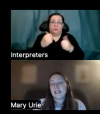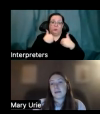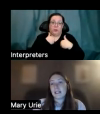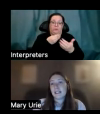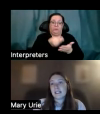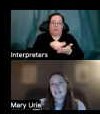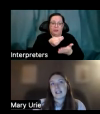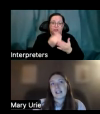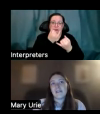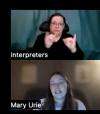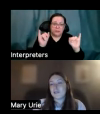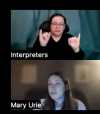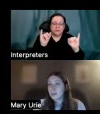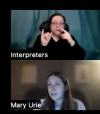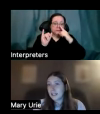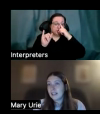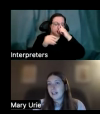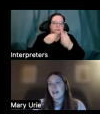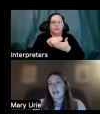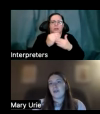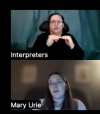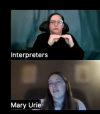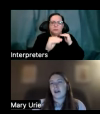independence and financial stability, and we're having a